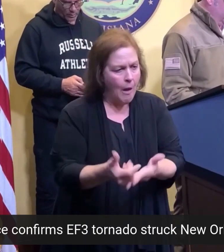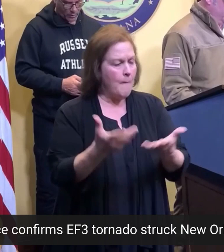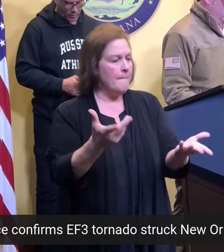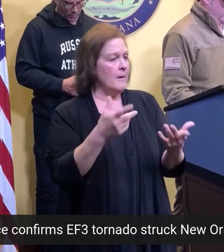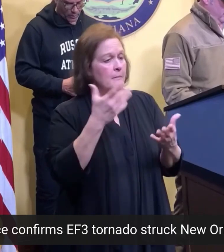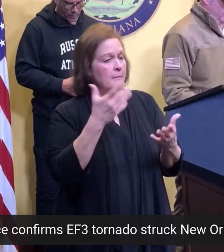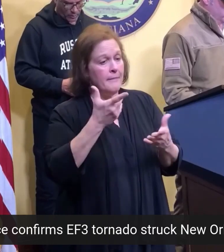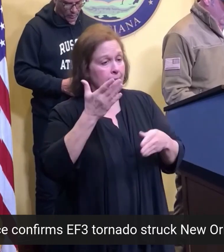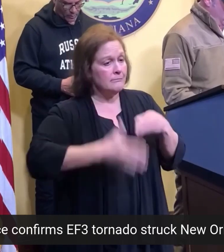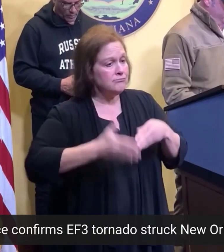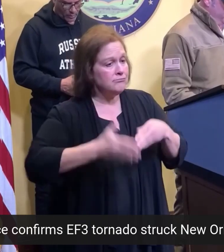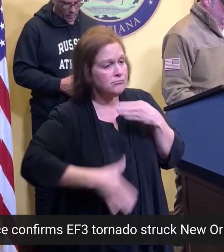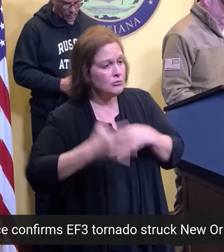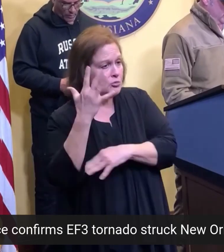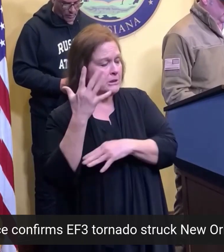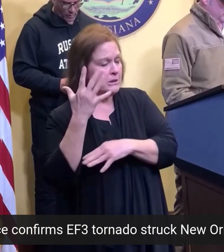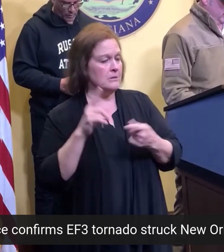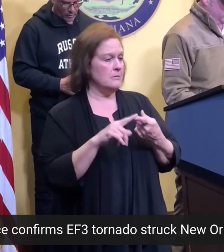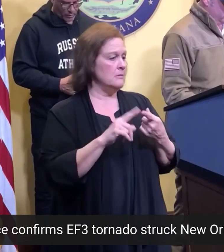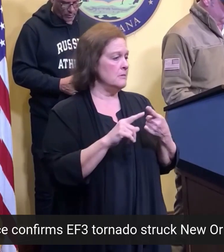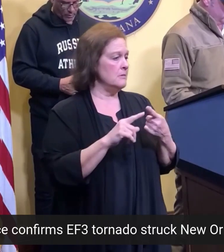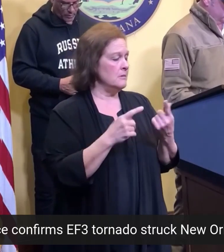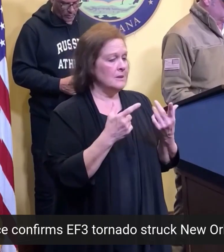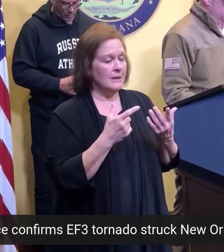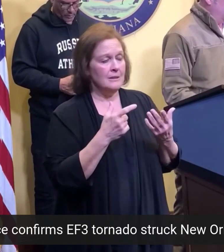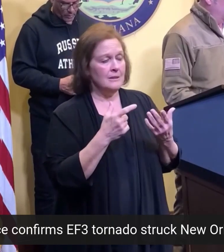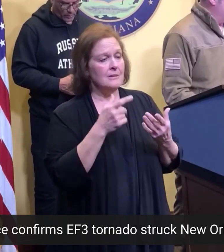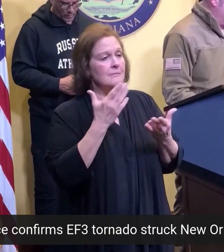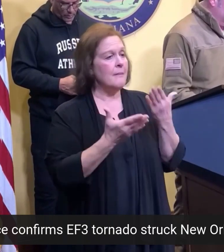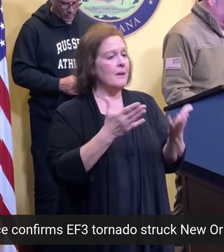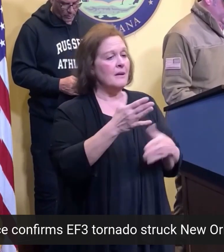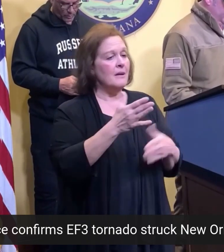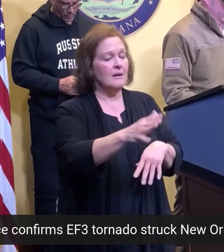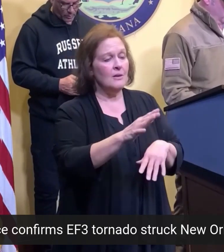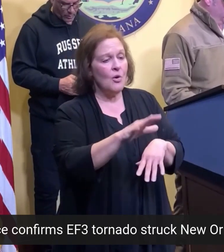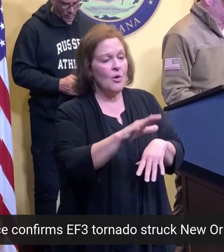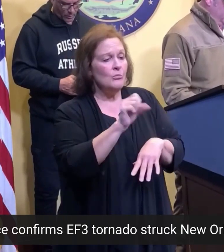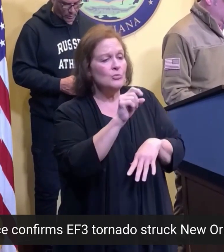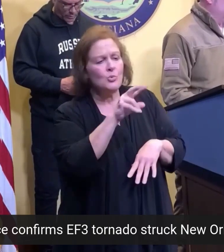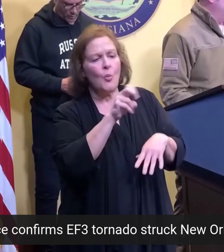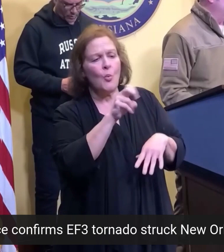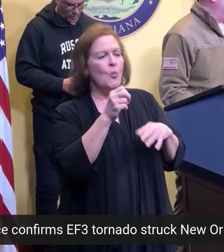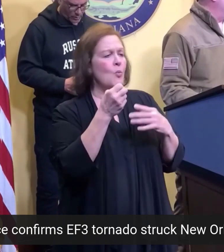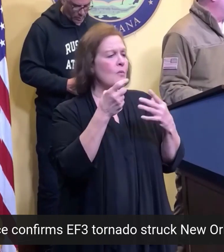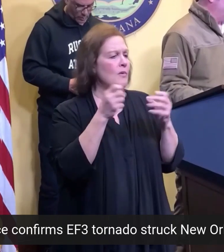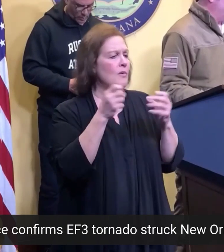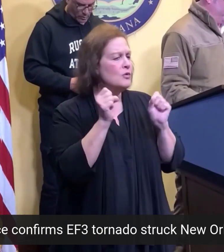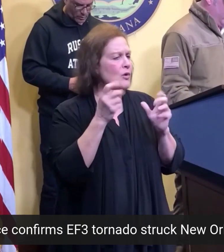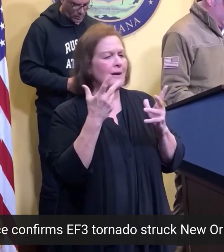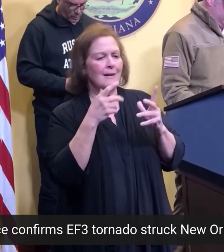uh drywall flooring and appliance removal tarping uh mold mitigation these services are free they're